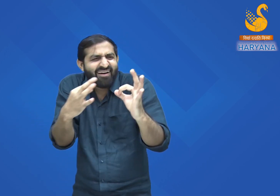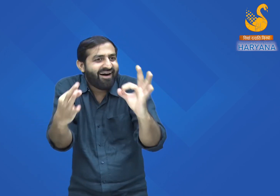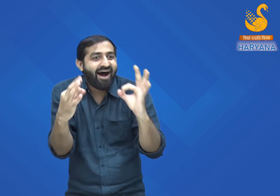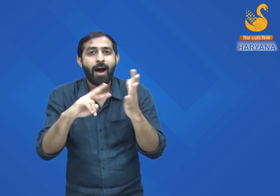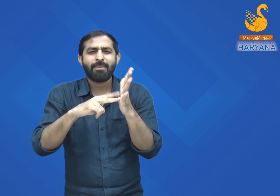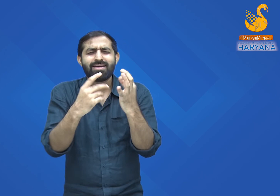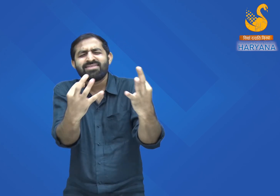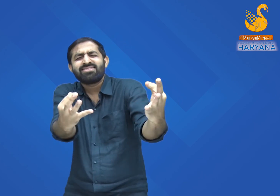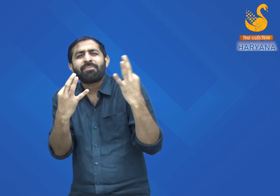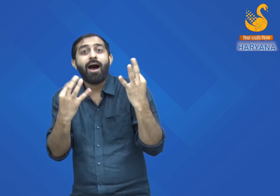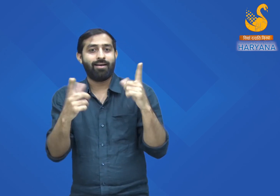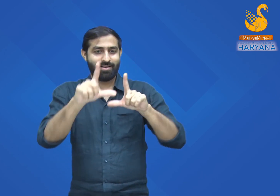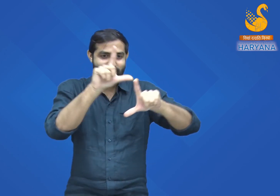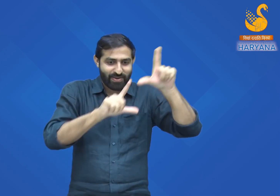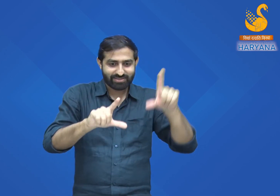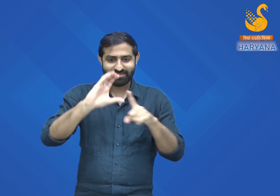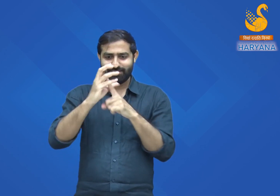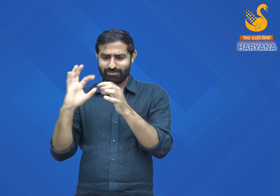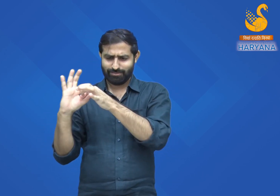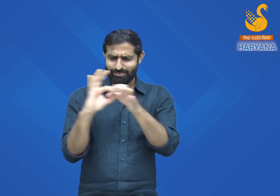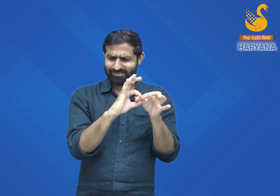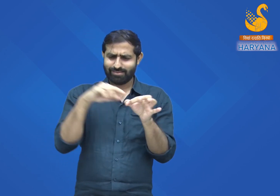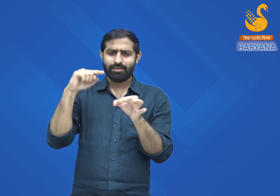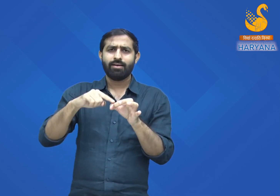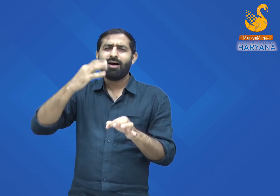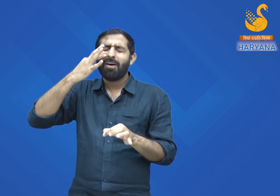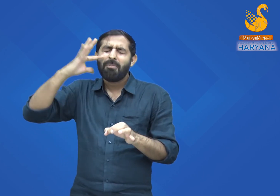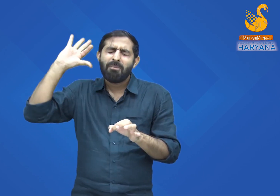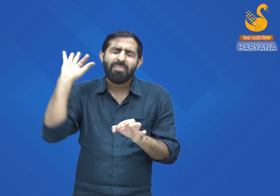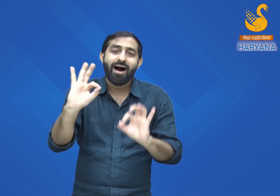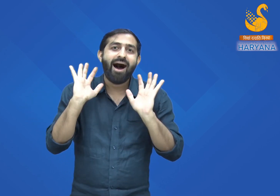That is why language and culture both have its own importance you.